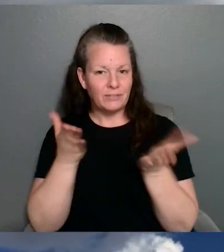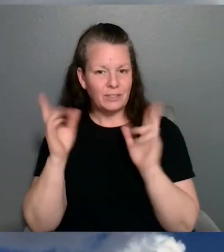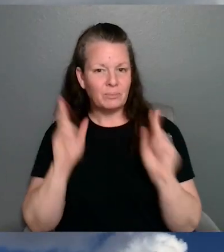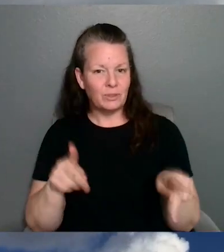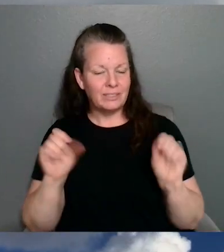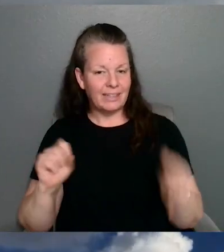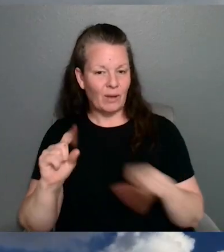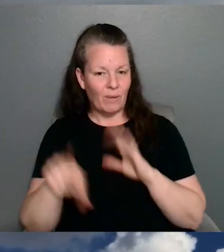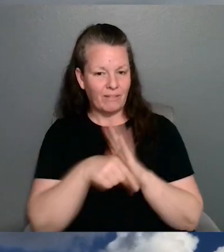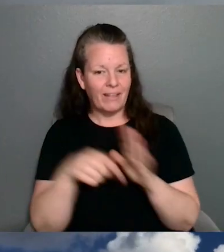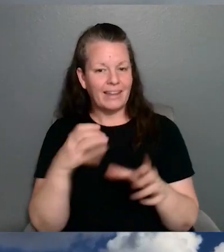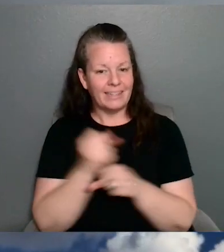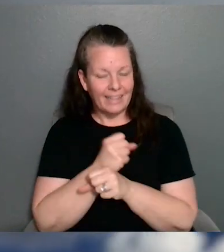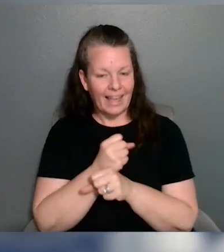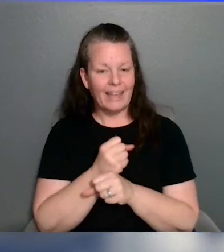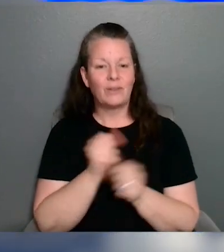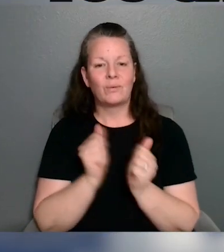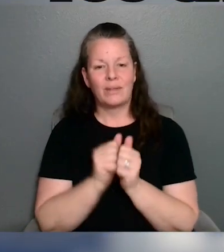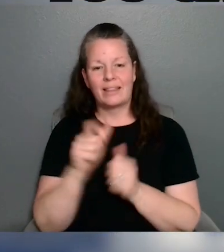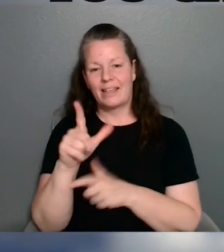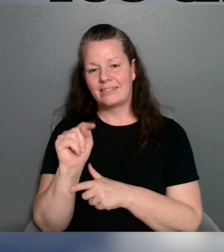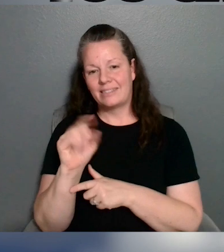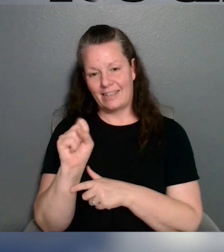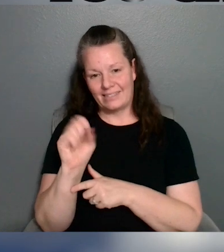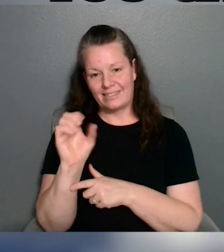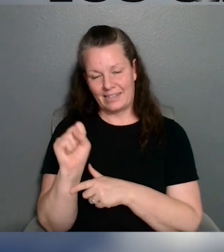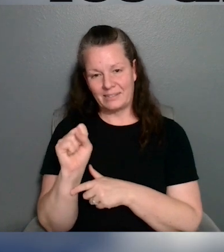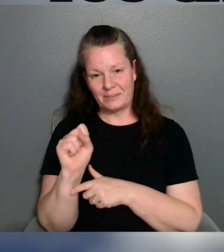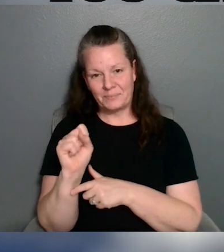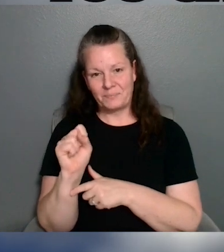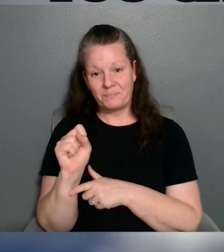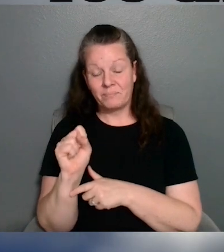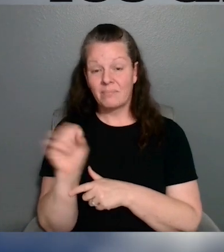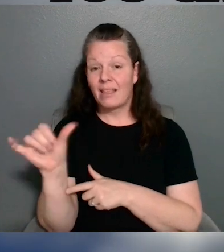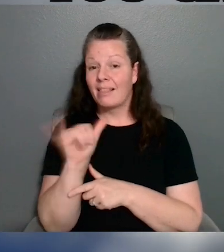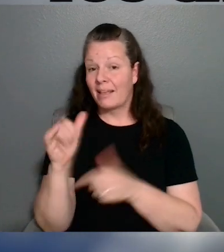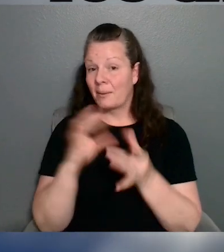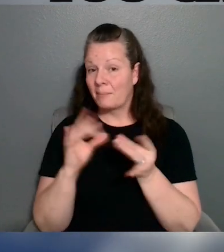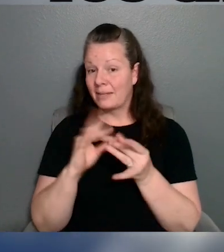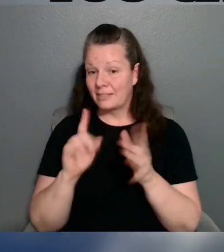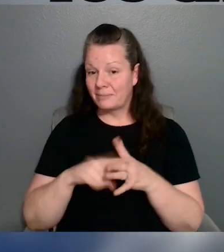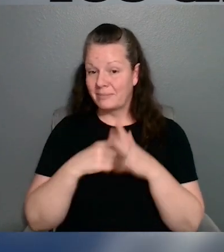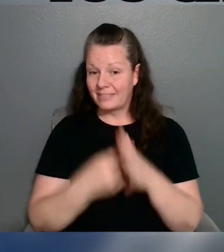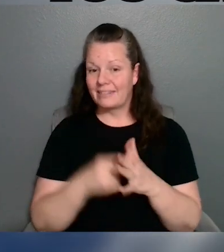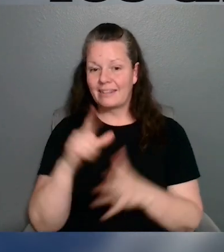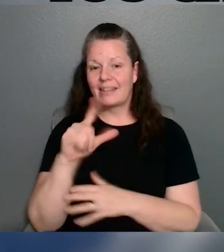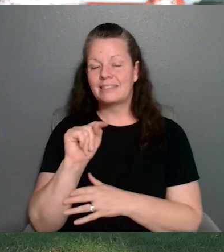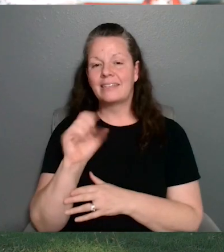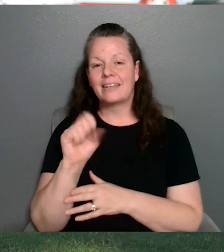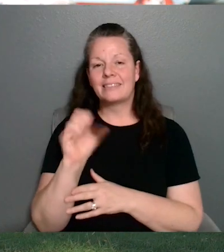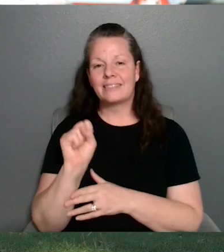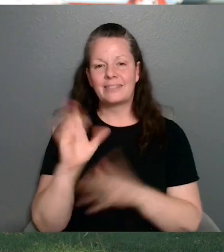a person may qualify to receive with LTSS. As I said at the start, LTSS